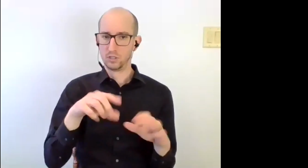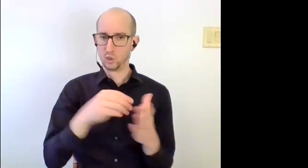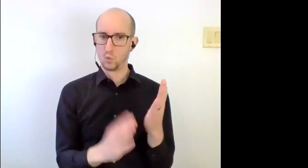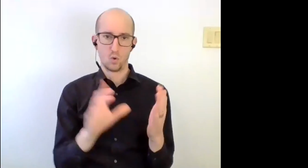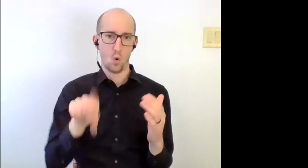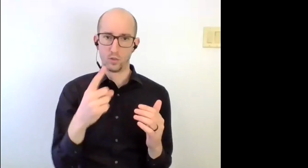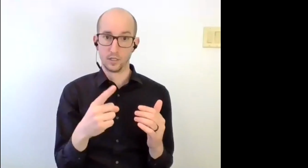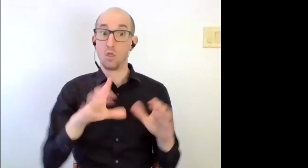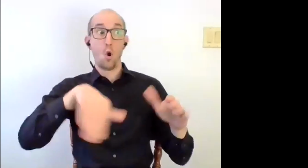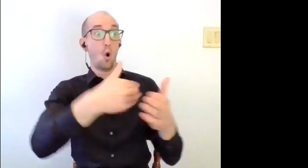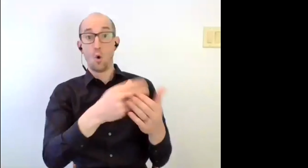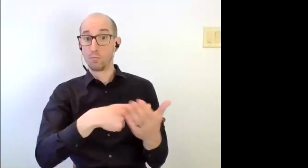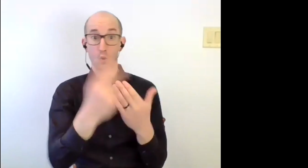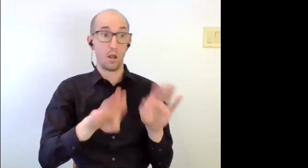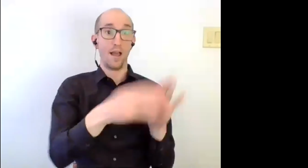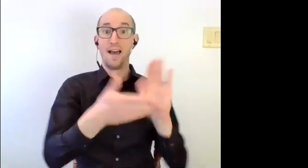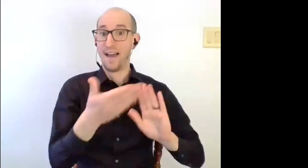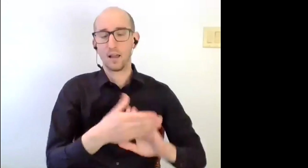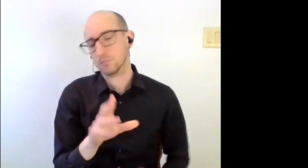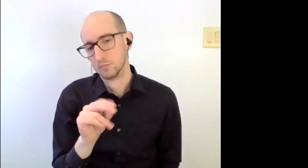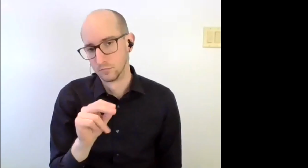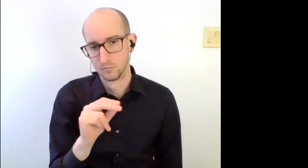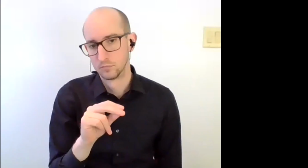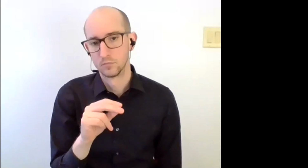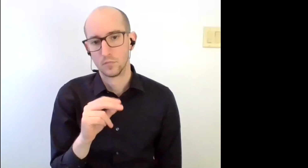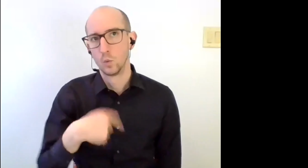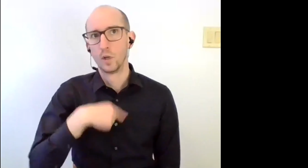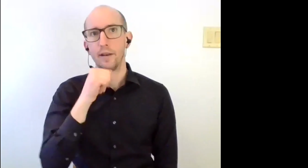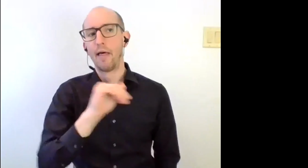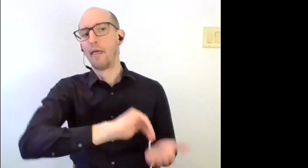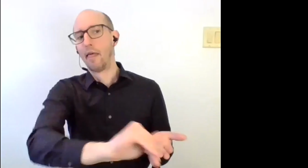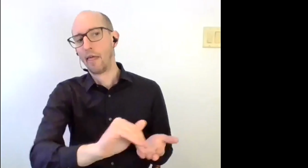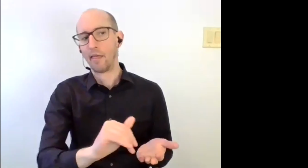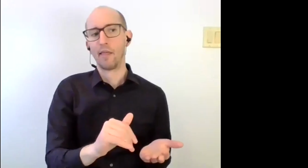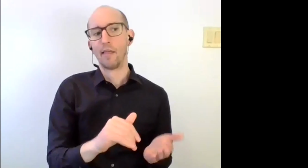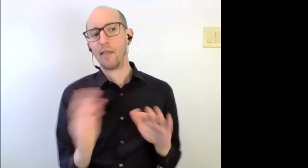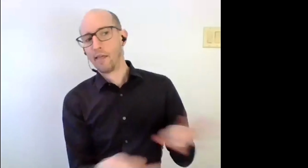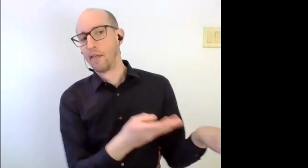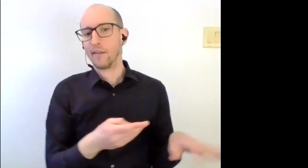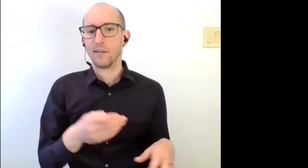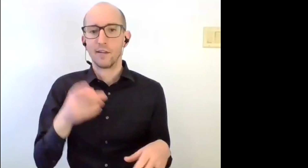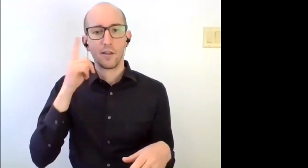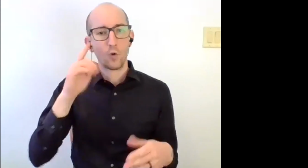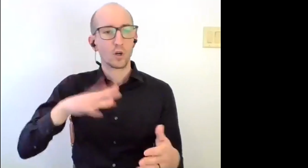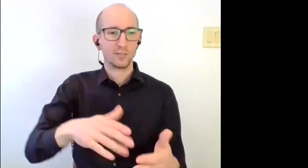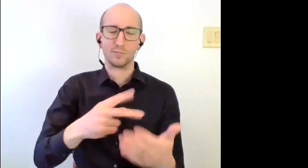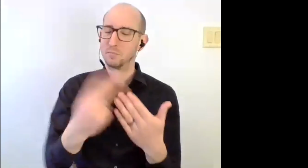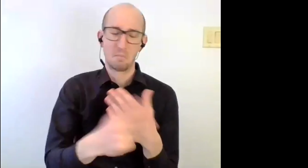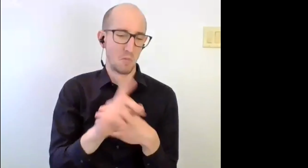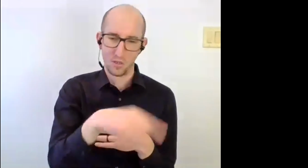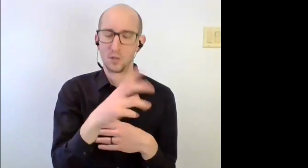to get them to graduation. They are not doing all of their programs. So it is not that we are